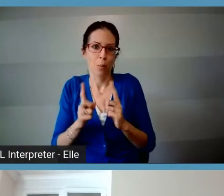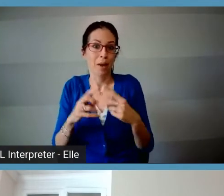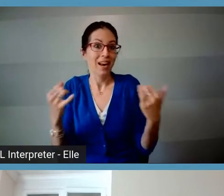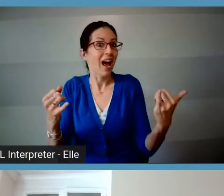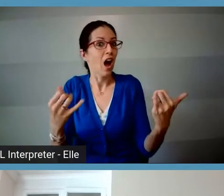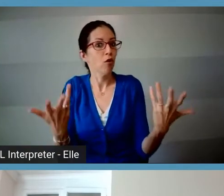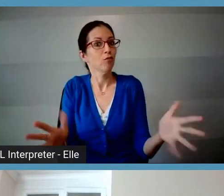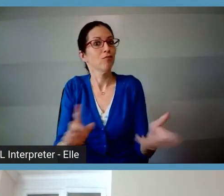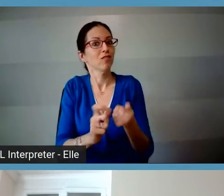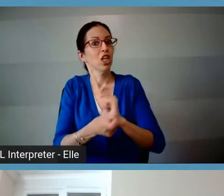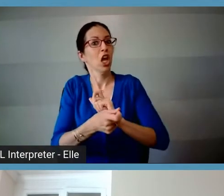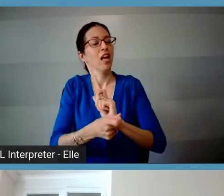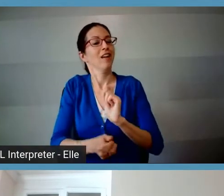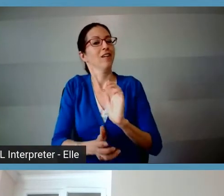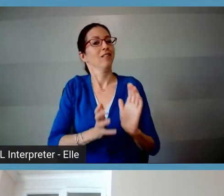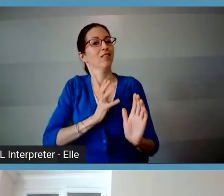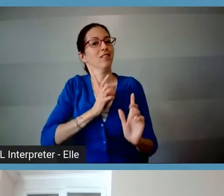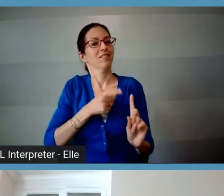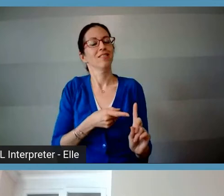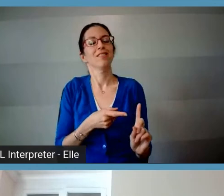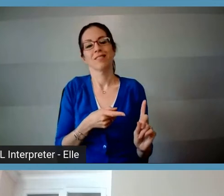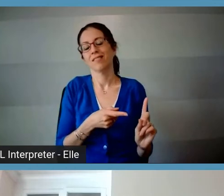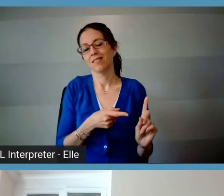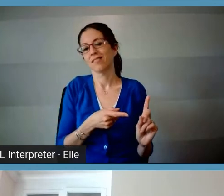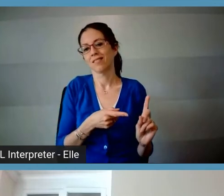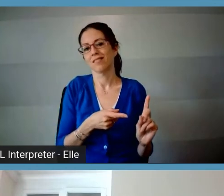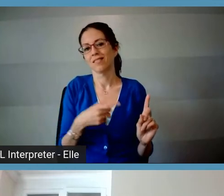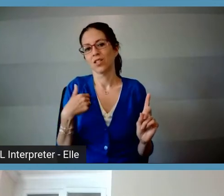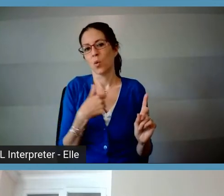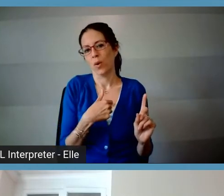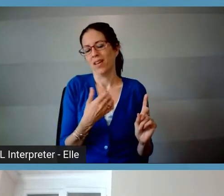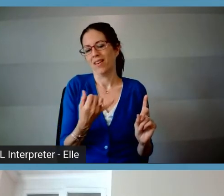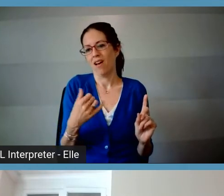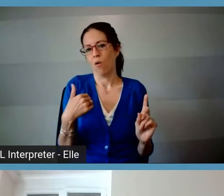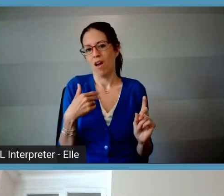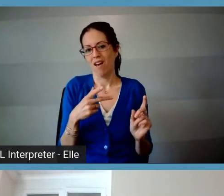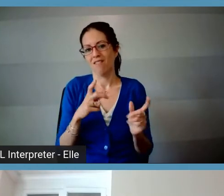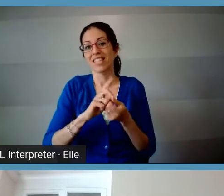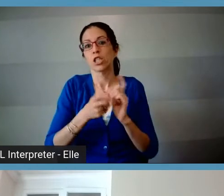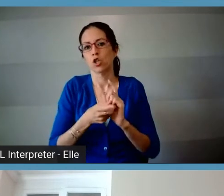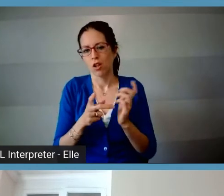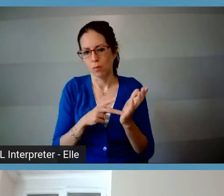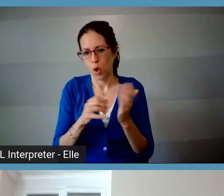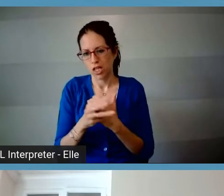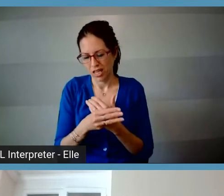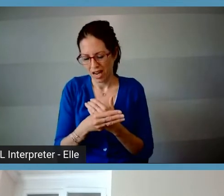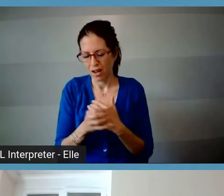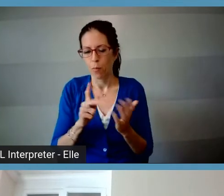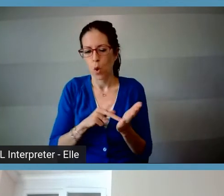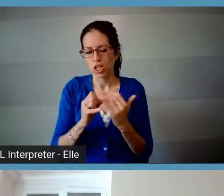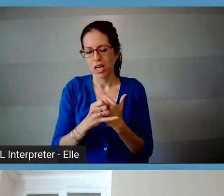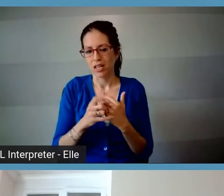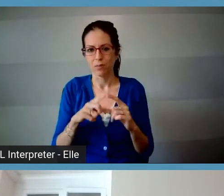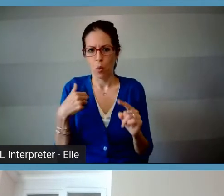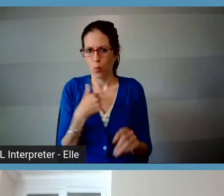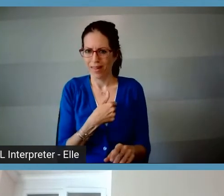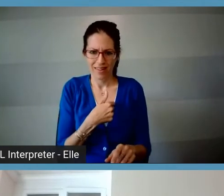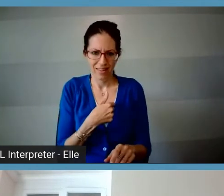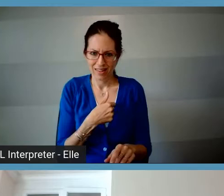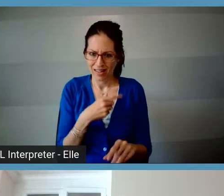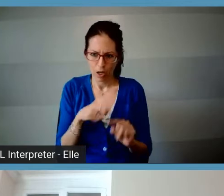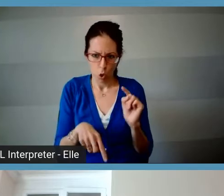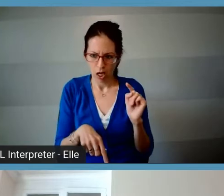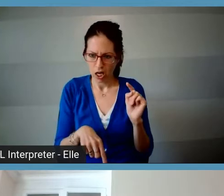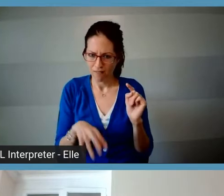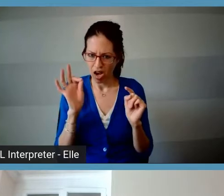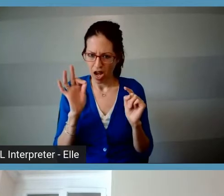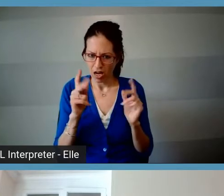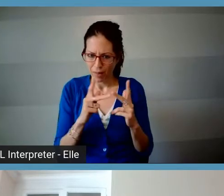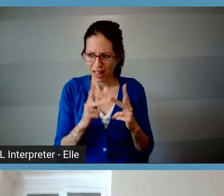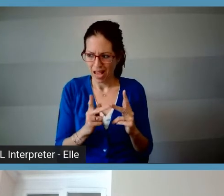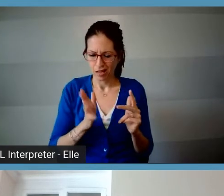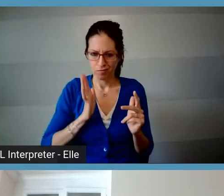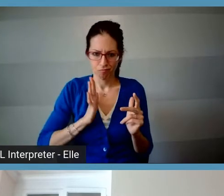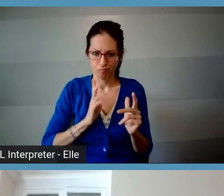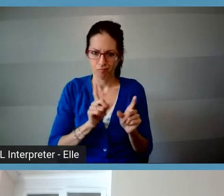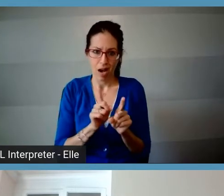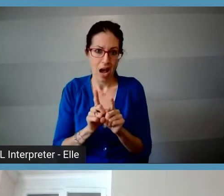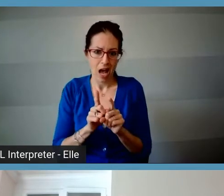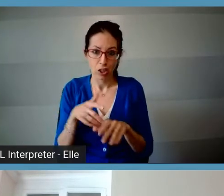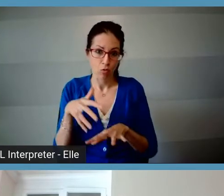projects. But we couldn't find a place to get funded as a grassroots organization for